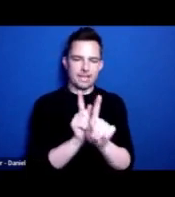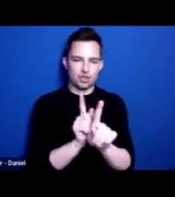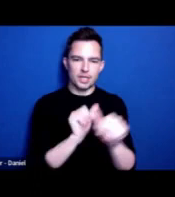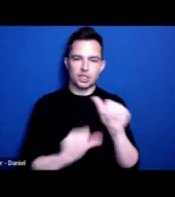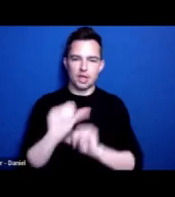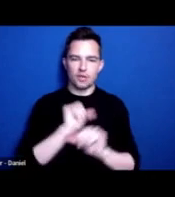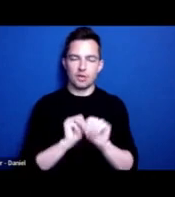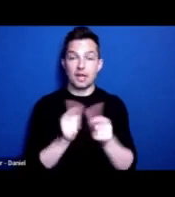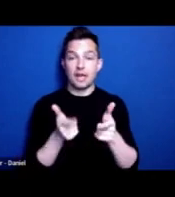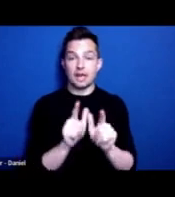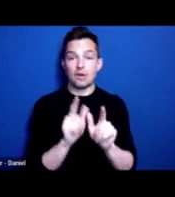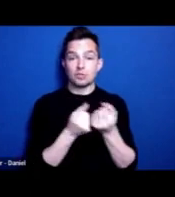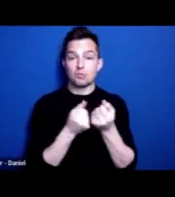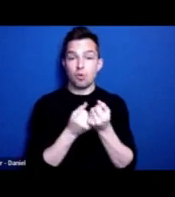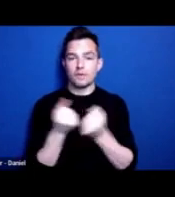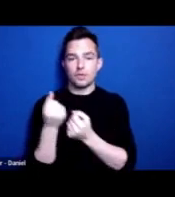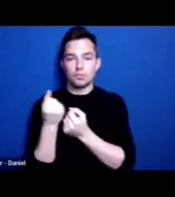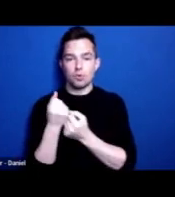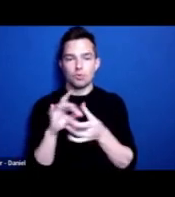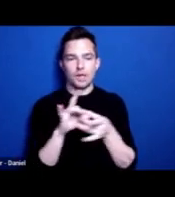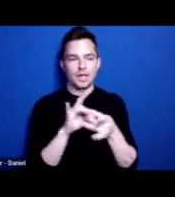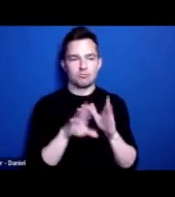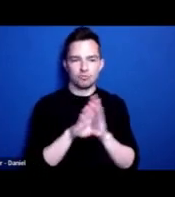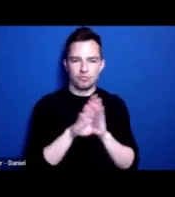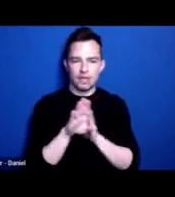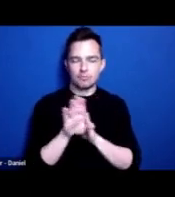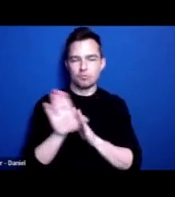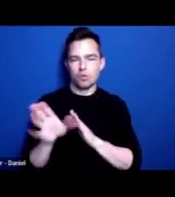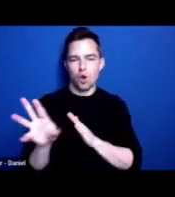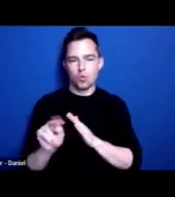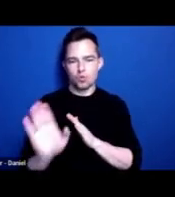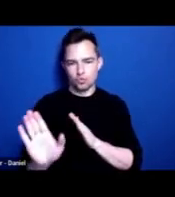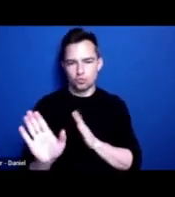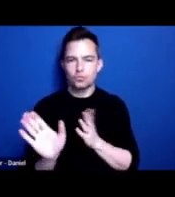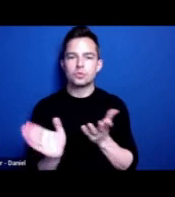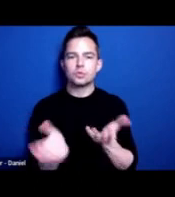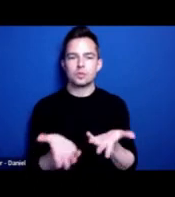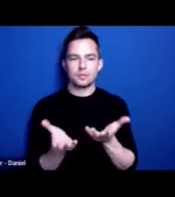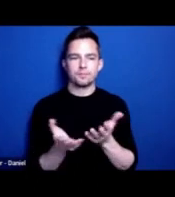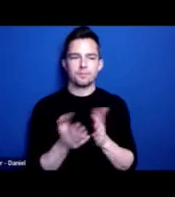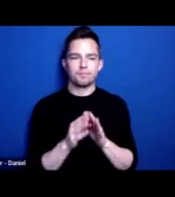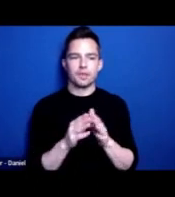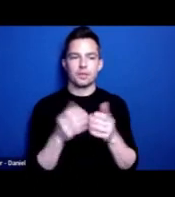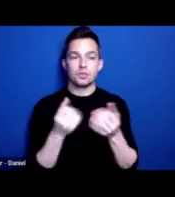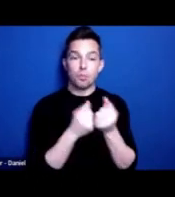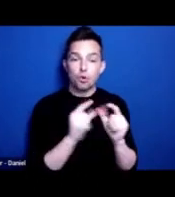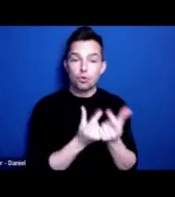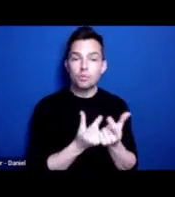classes. The training, such as the self advocacy for independent life program and the